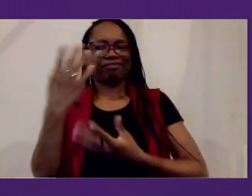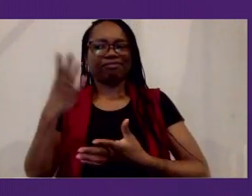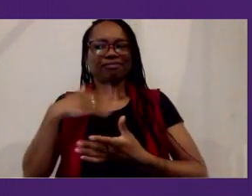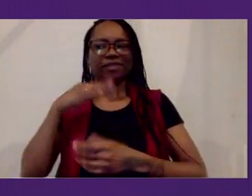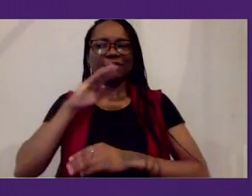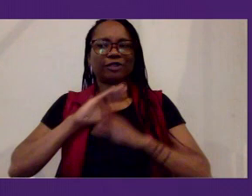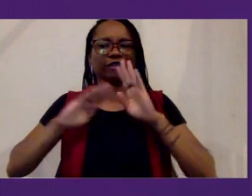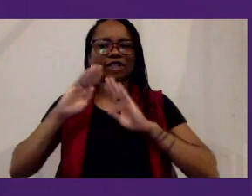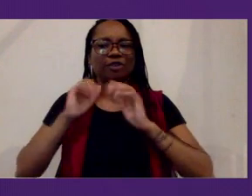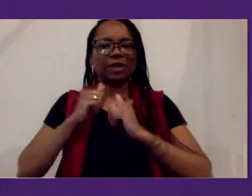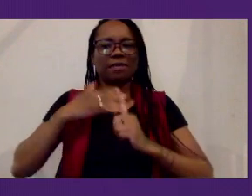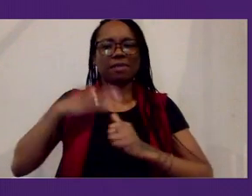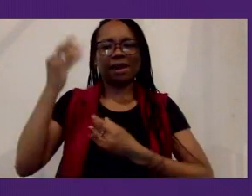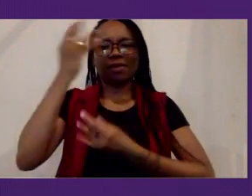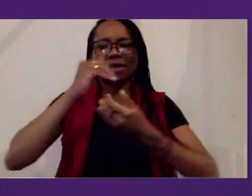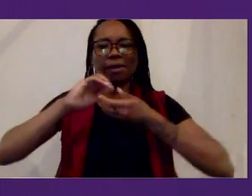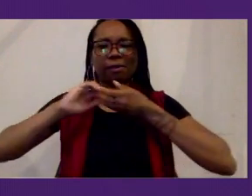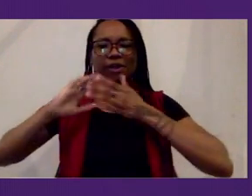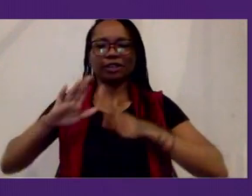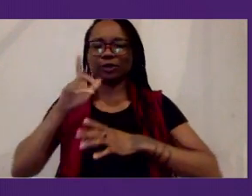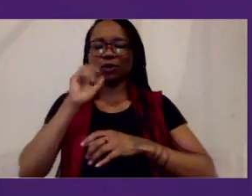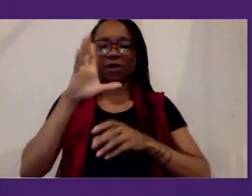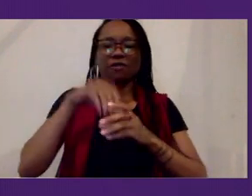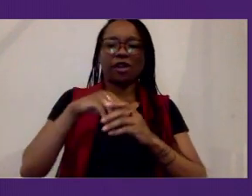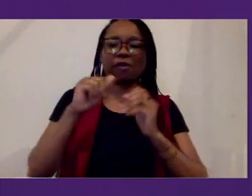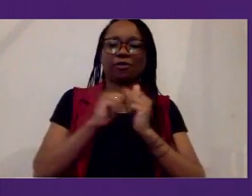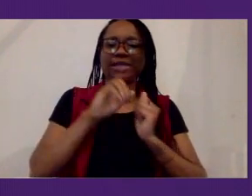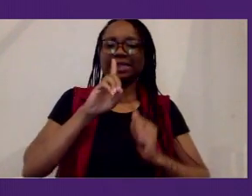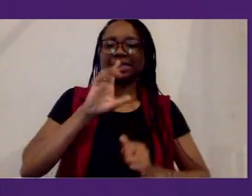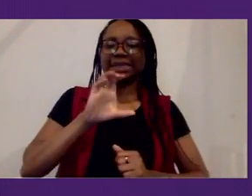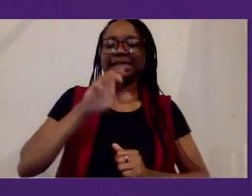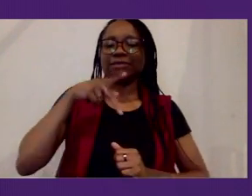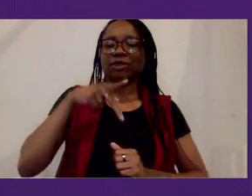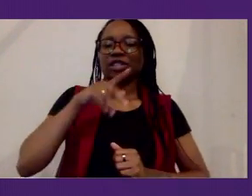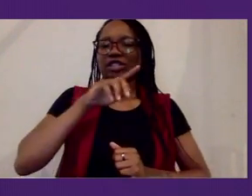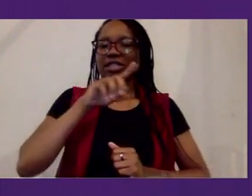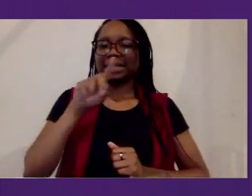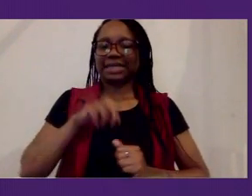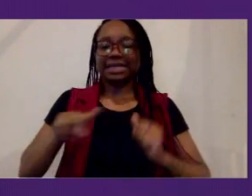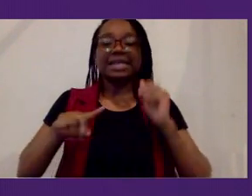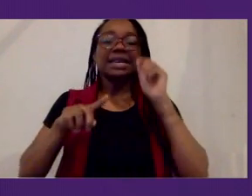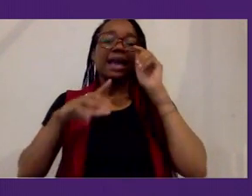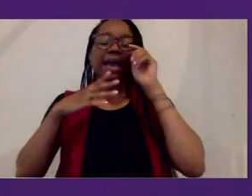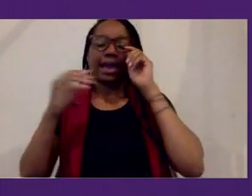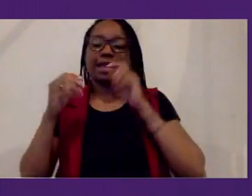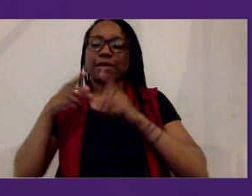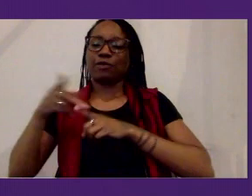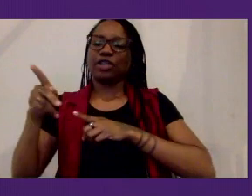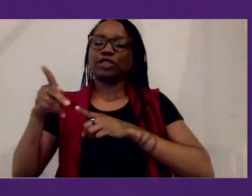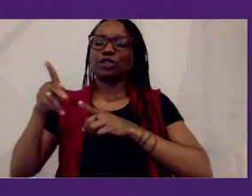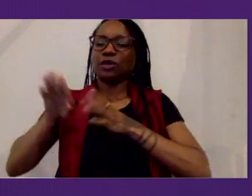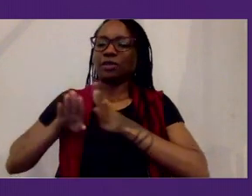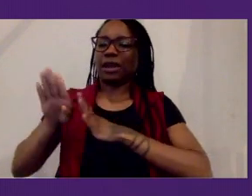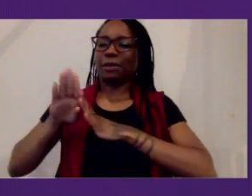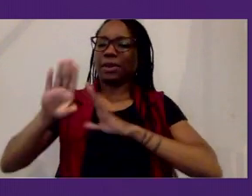as well as in DC Project Zero, aka DCPZ. And they really reminded me - they kind of